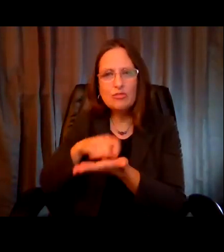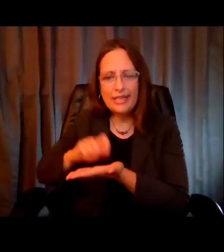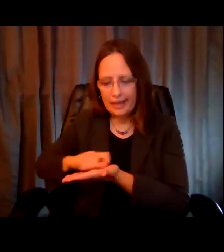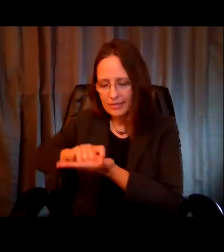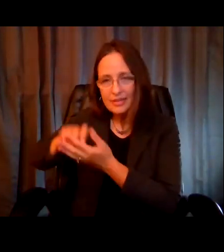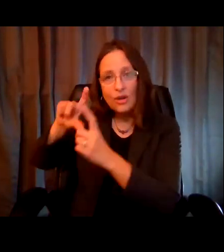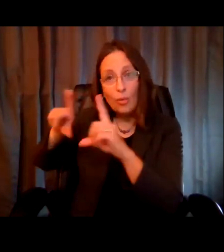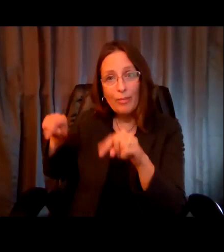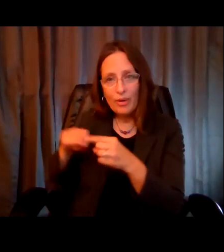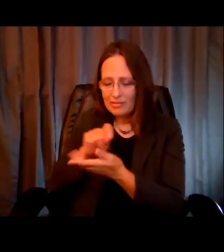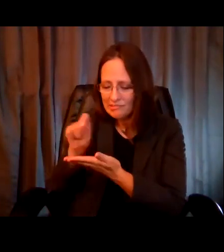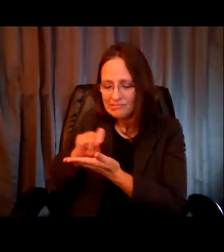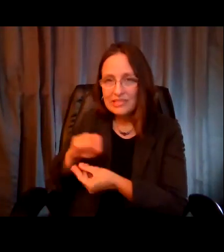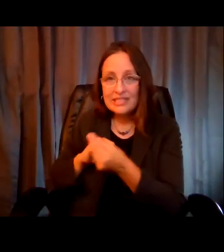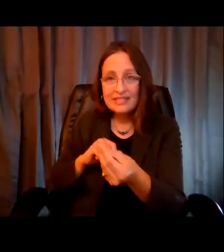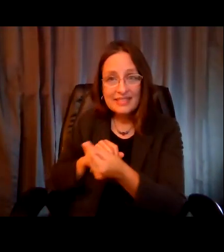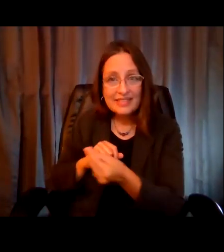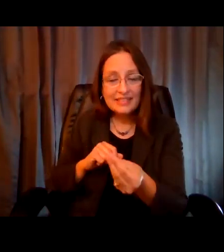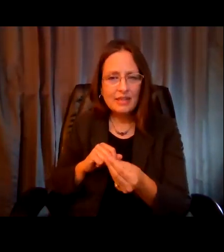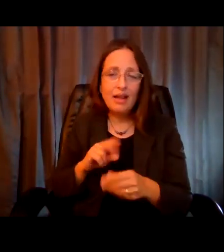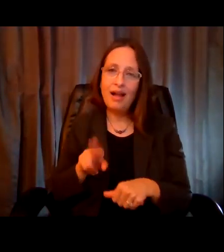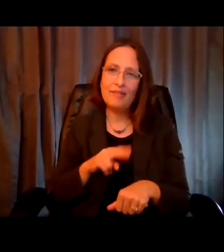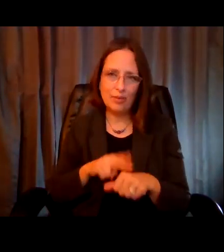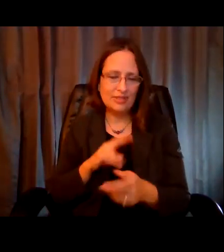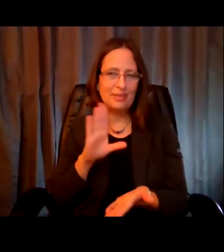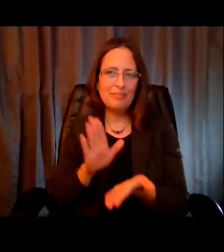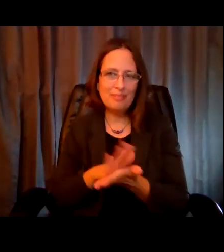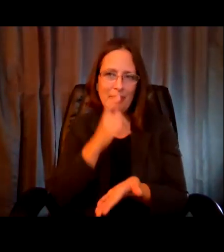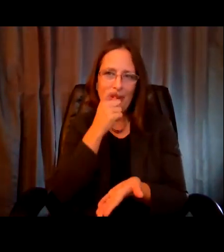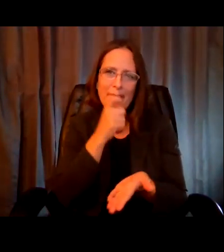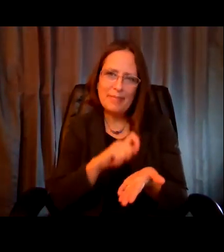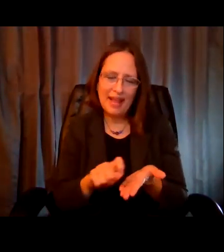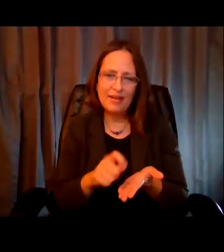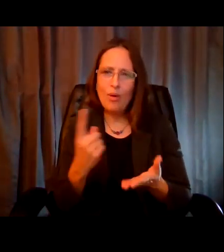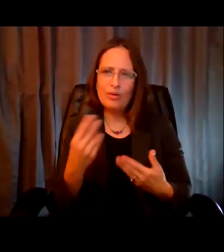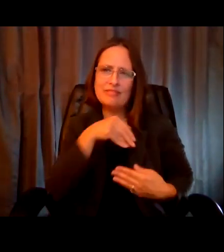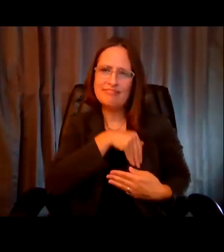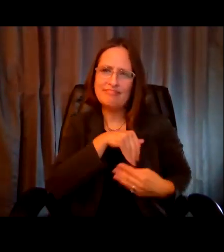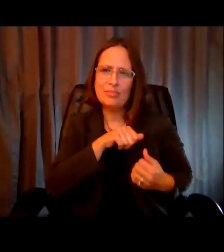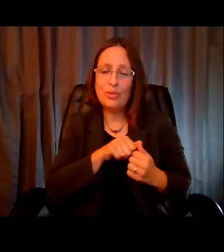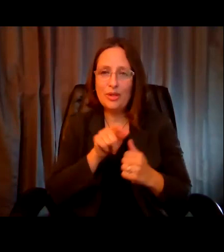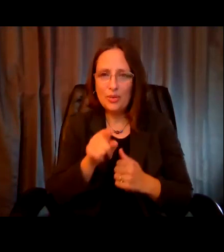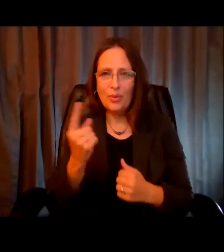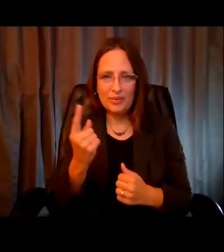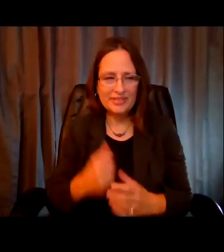strategies it k help, there are basic things to ask providers to do. We have a tip sheet